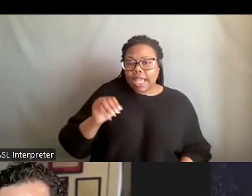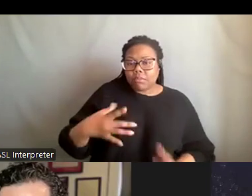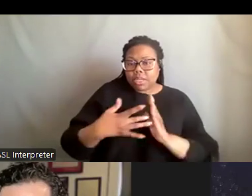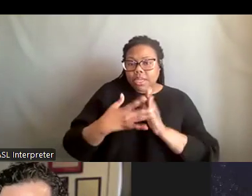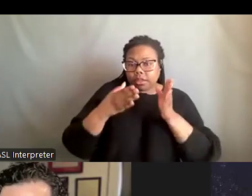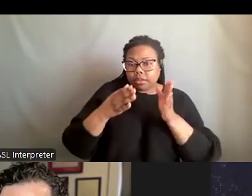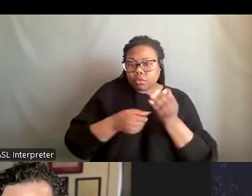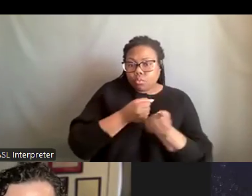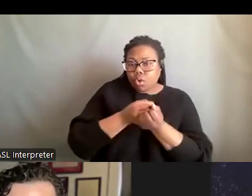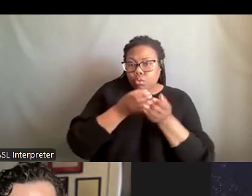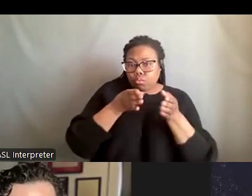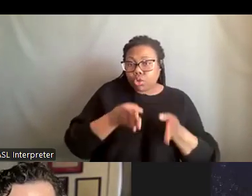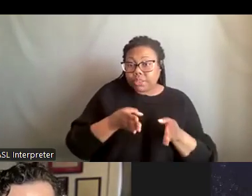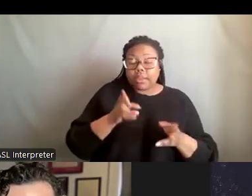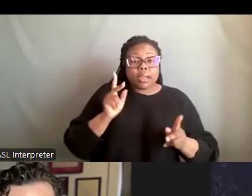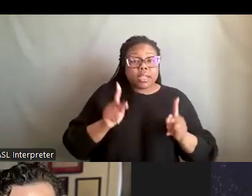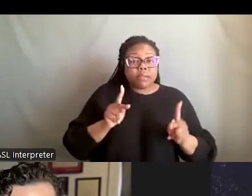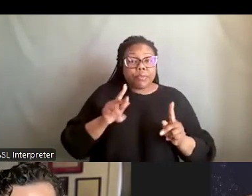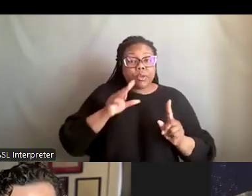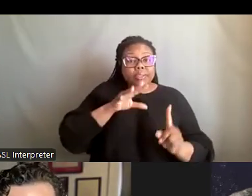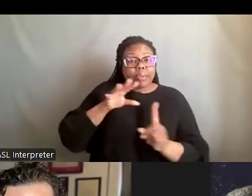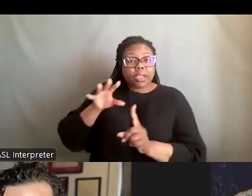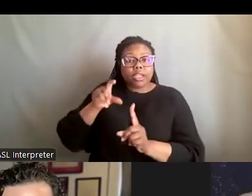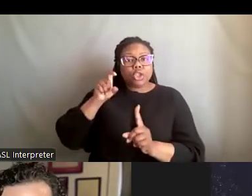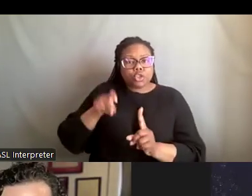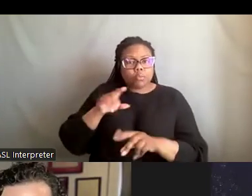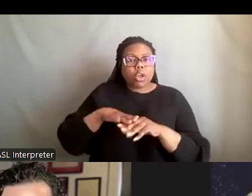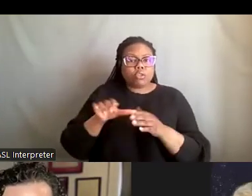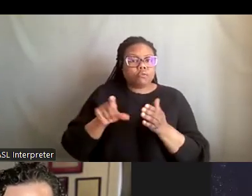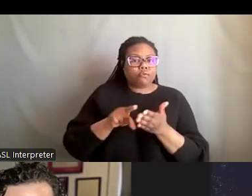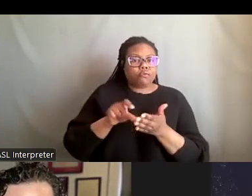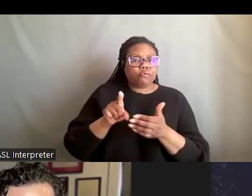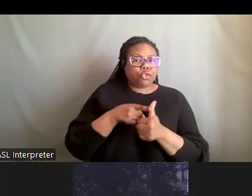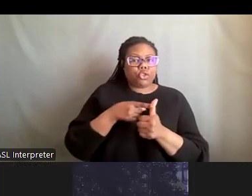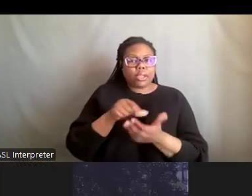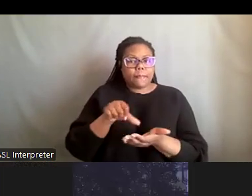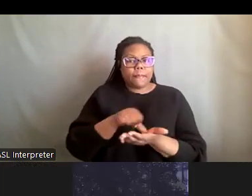speaker view. » SPEAKER: This is Sam, one of the tech support people. The people who are spotlit should